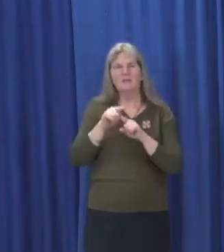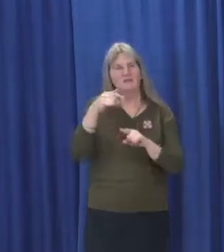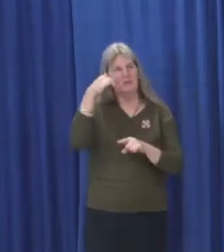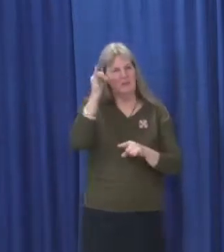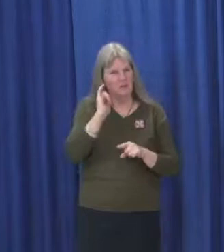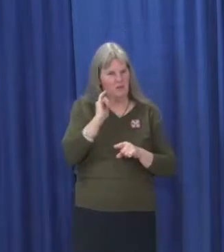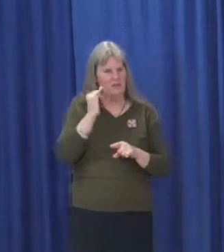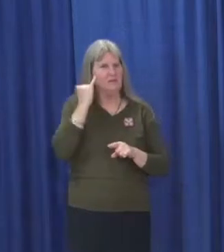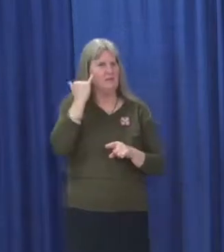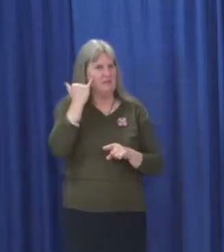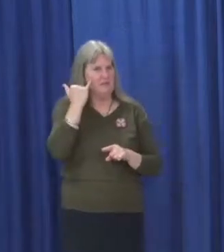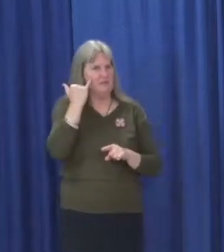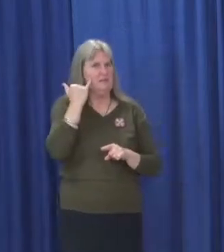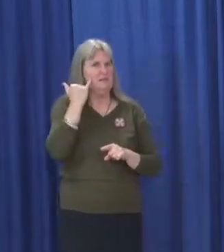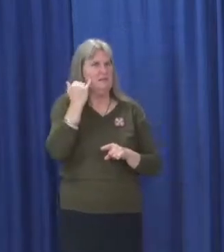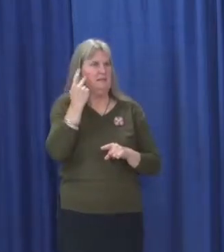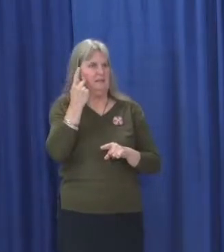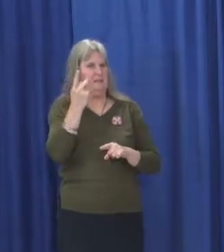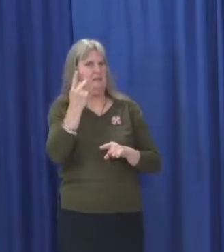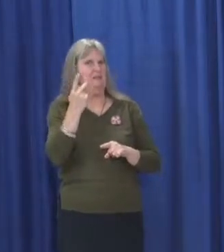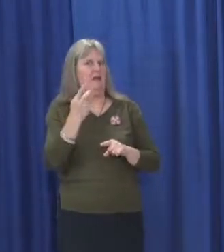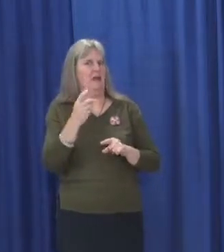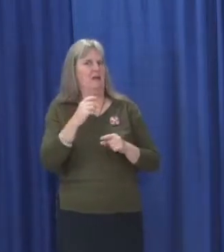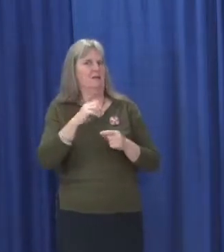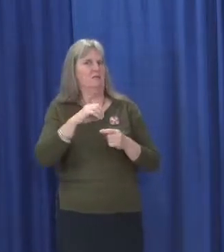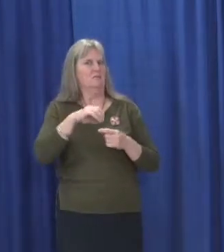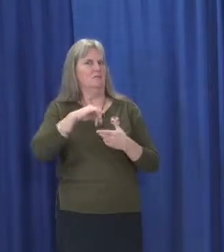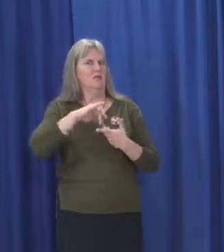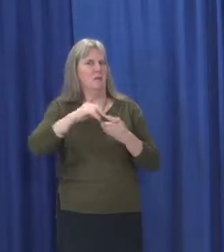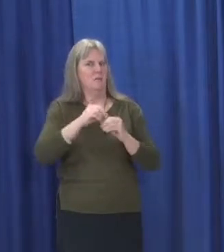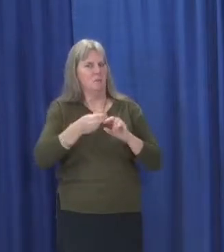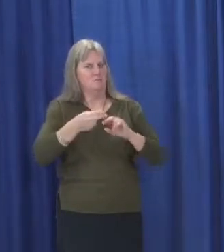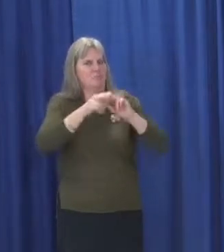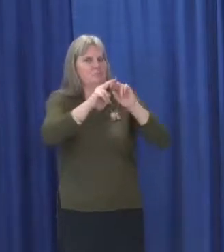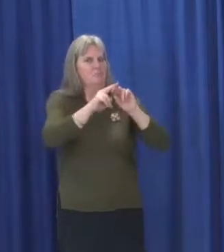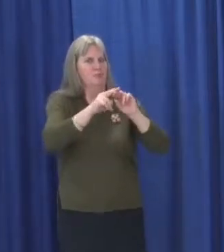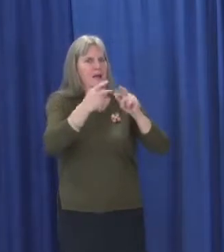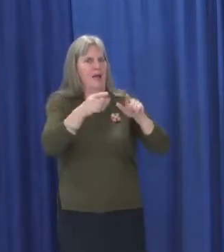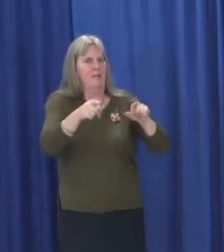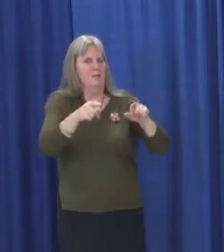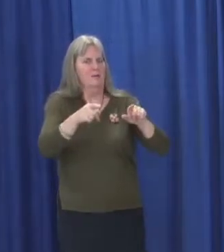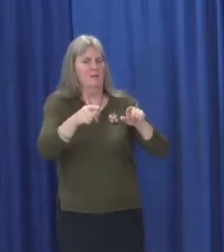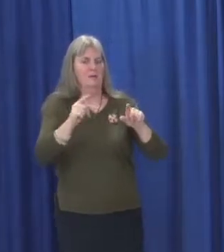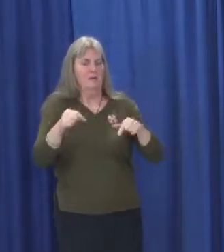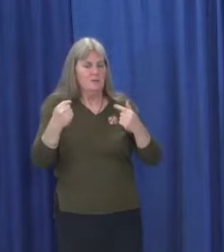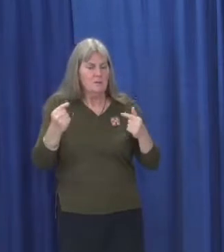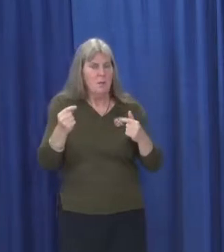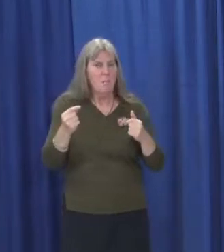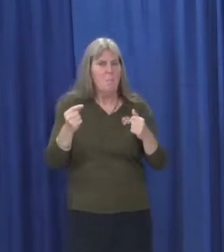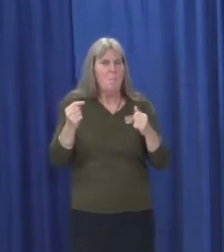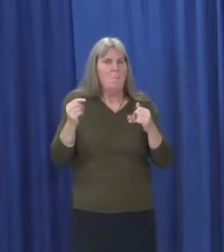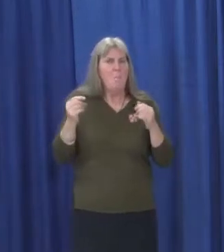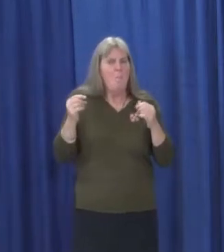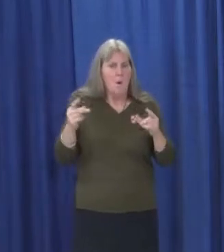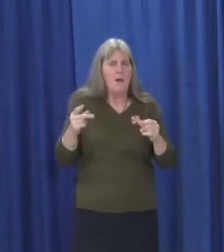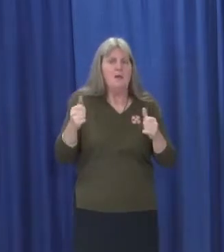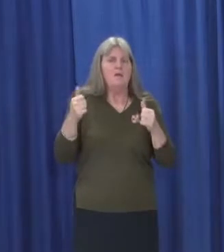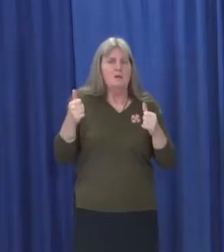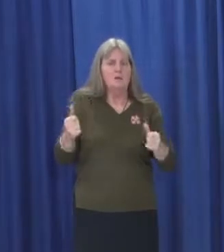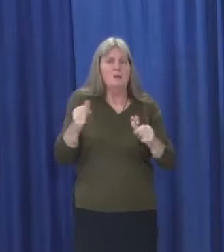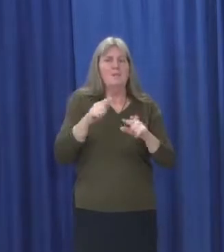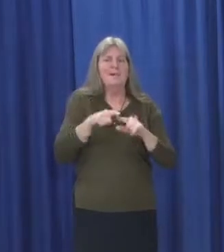epidemiology.